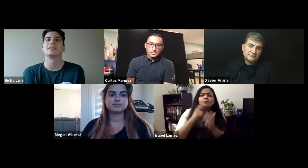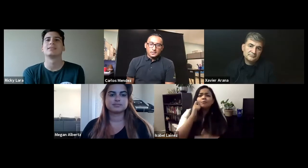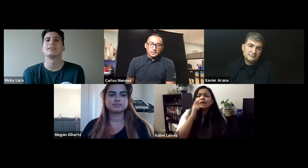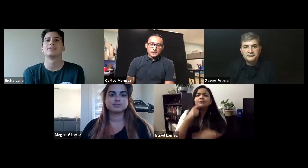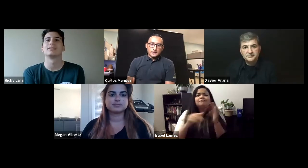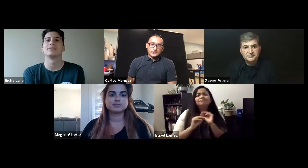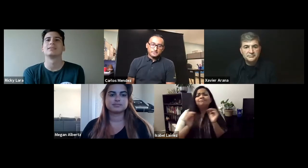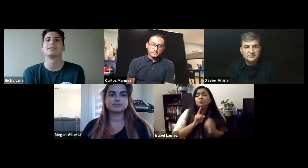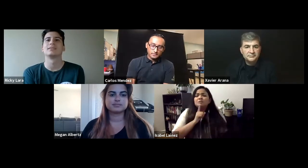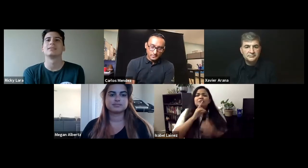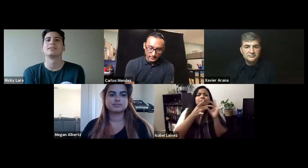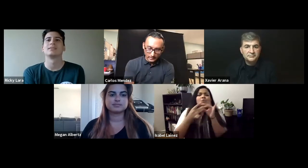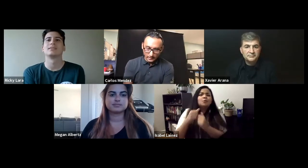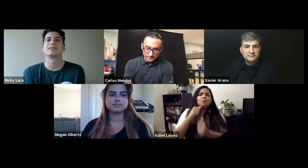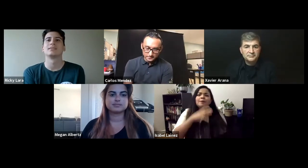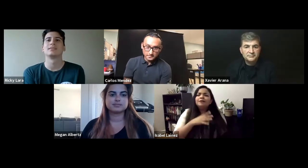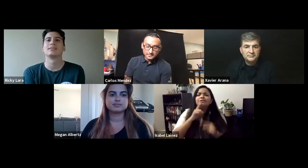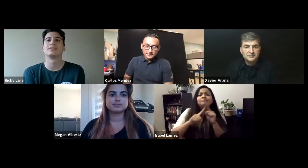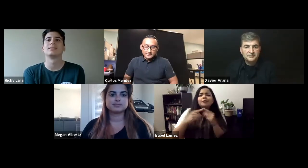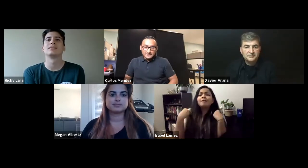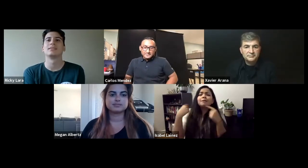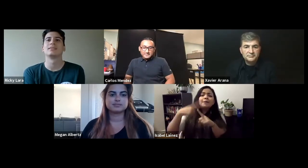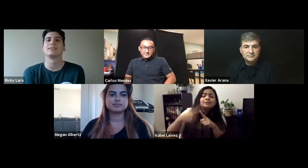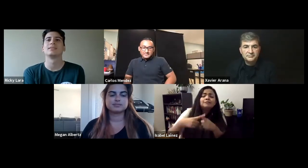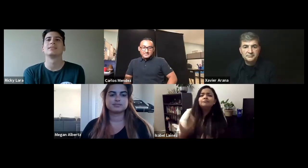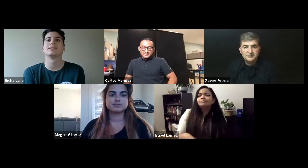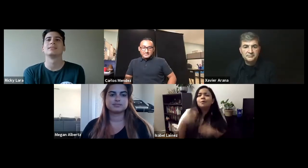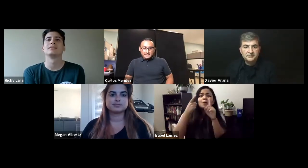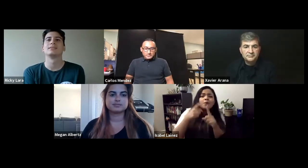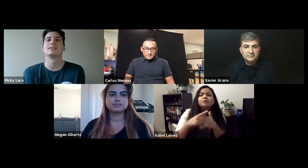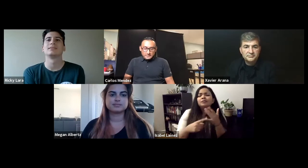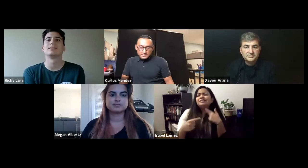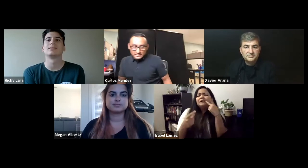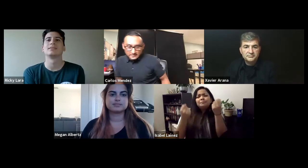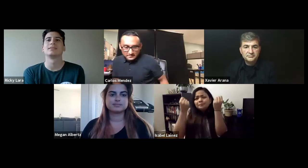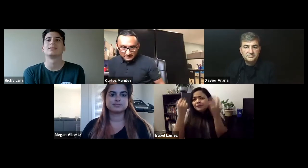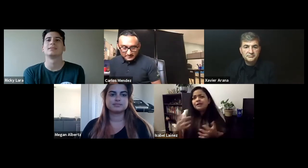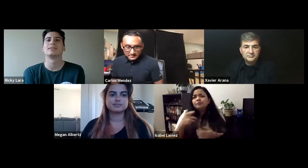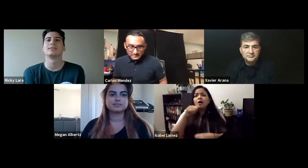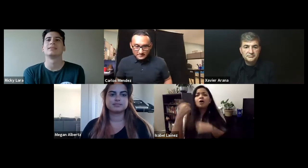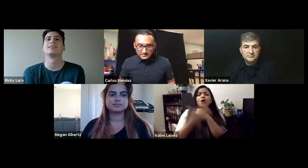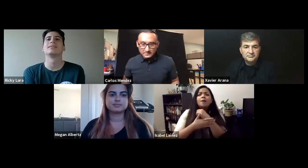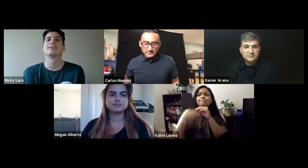and we really have a policy where we are anti-racist